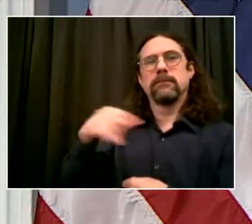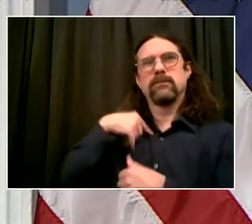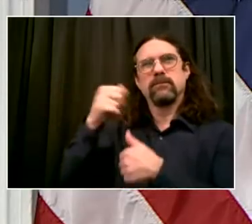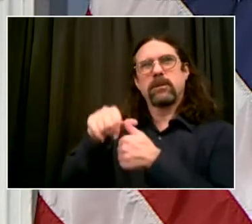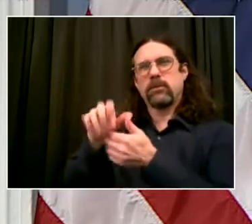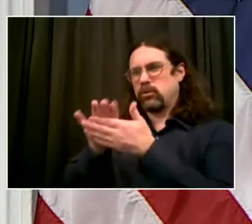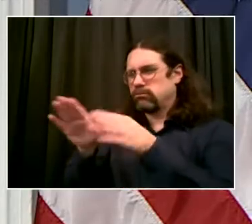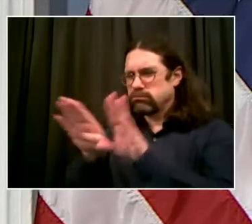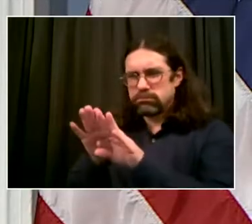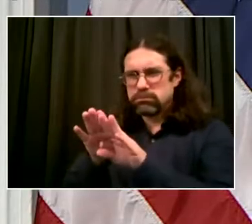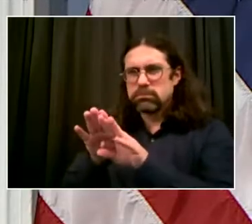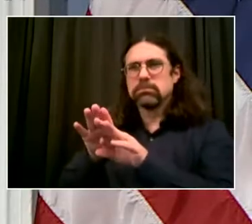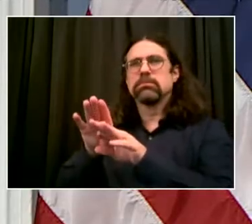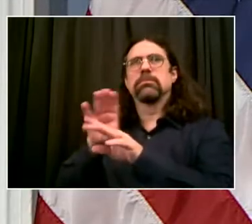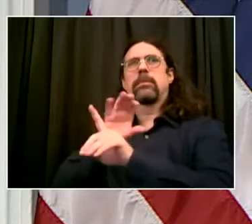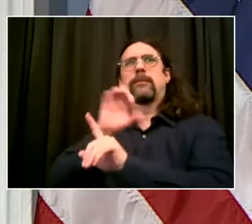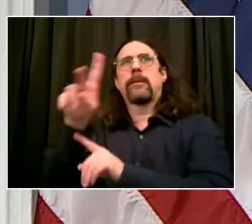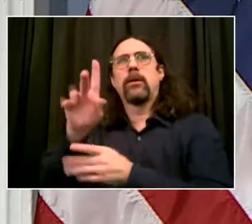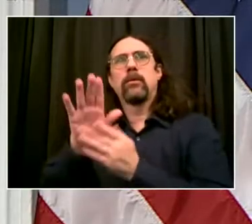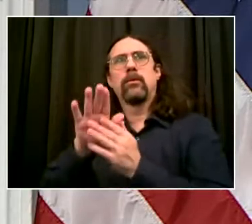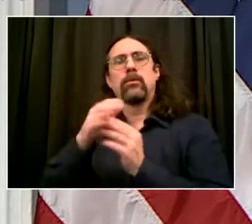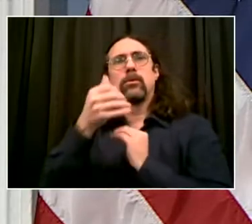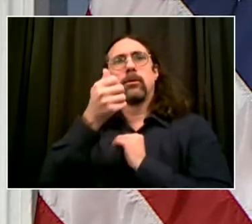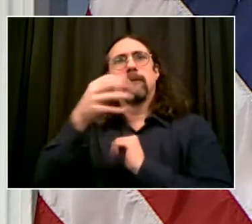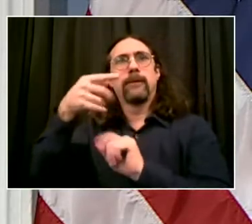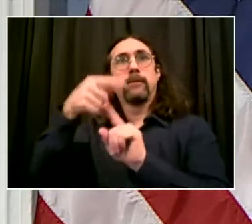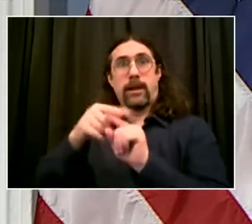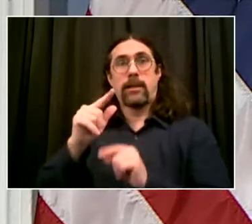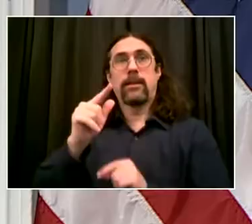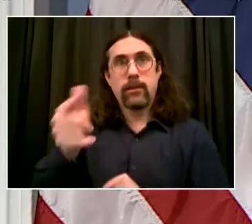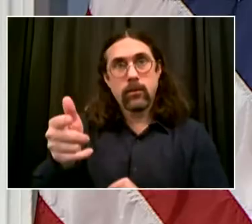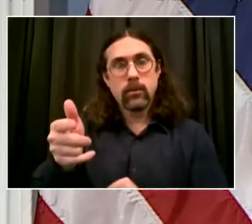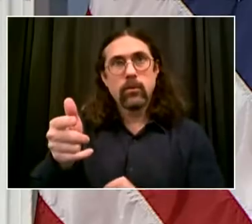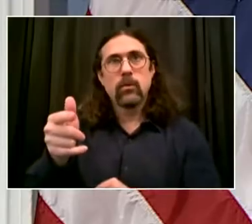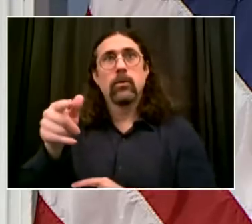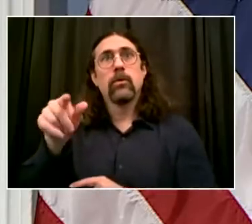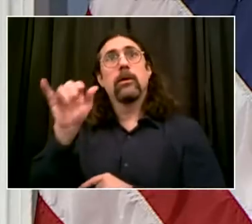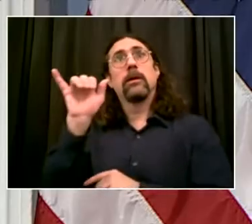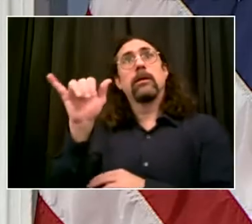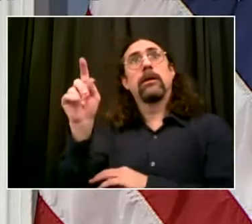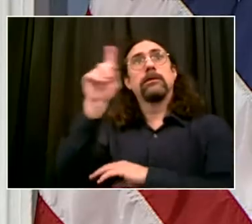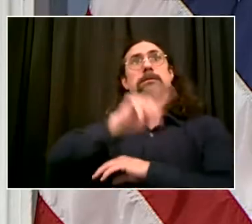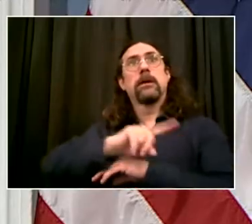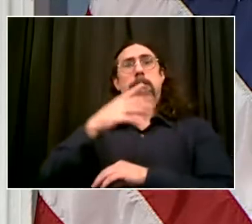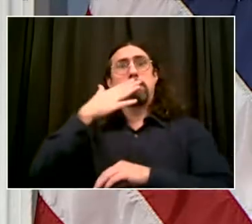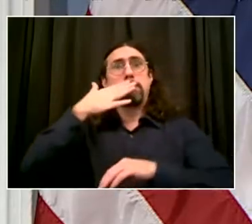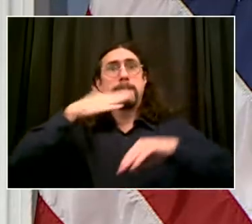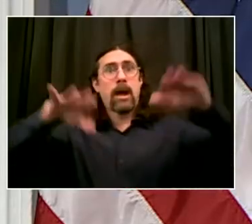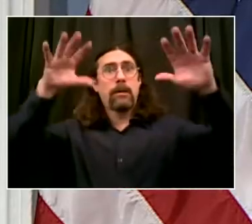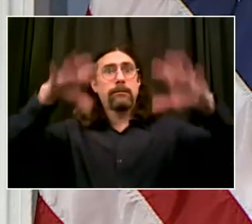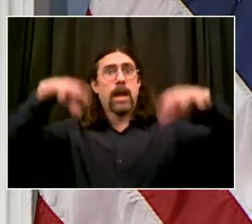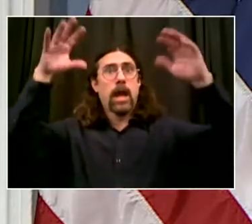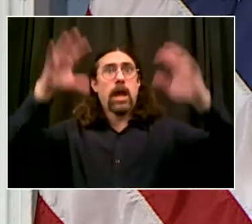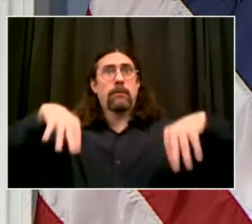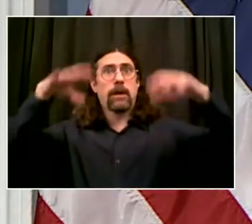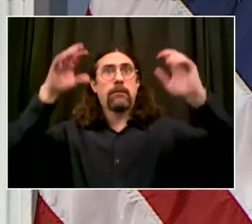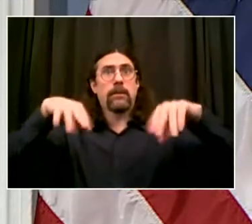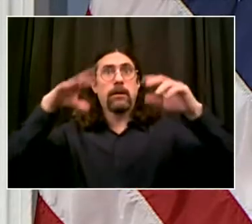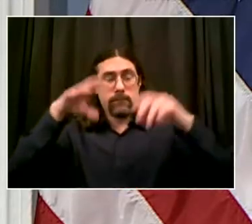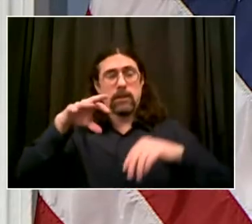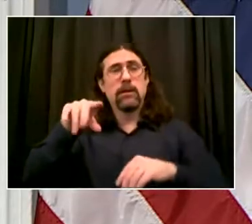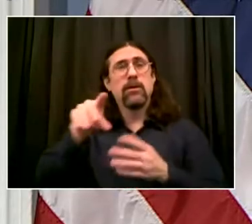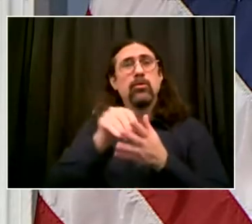LIKE DURING THE